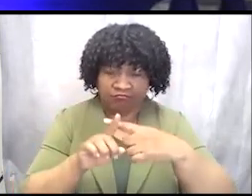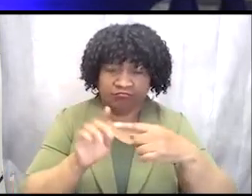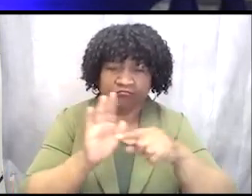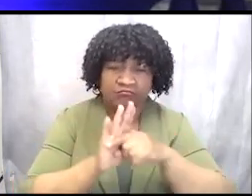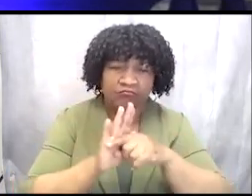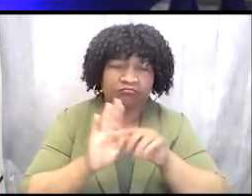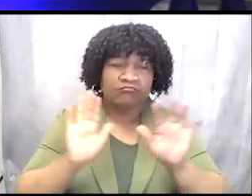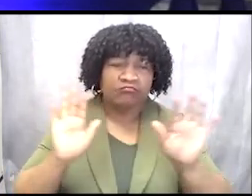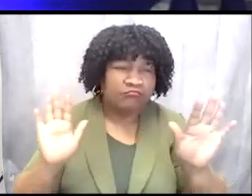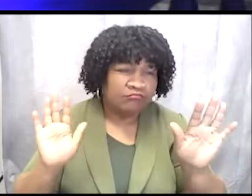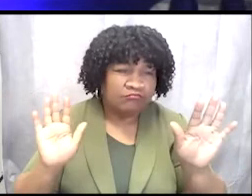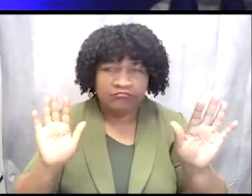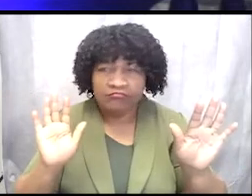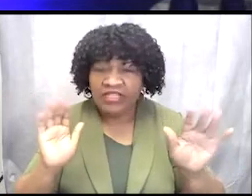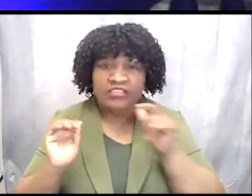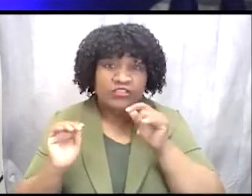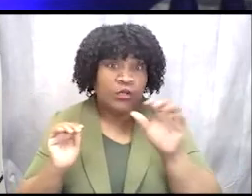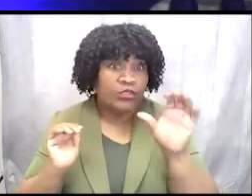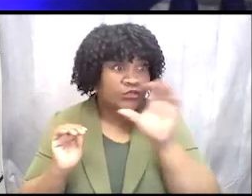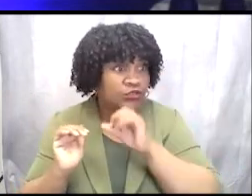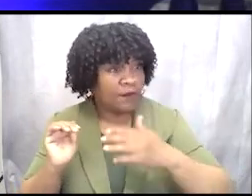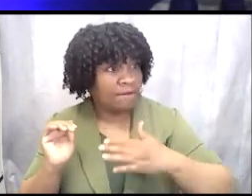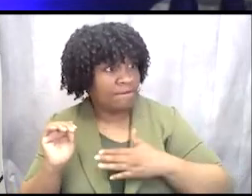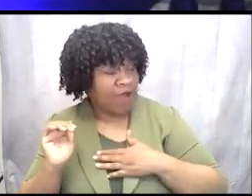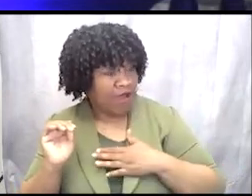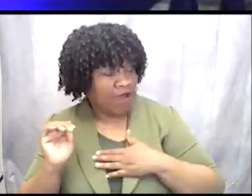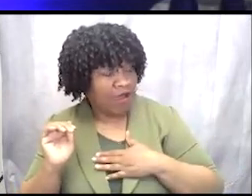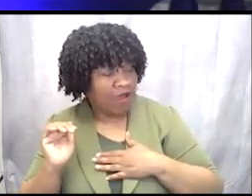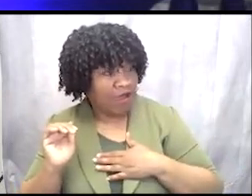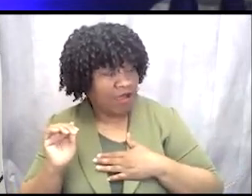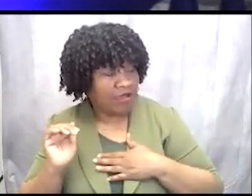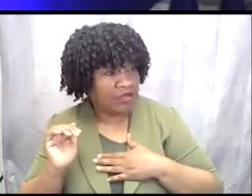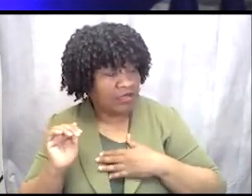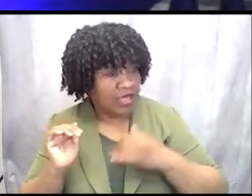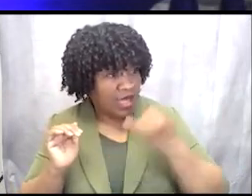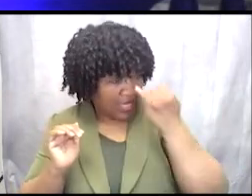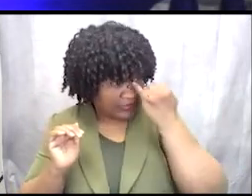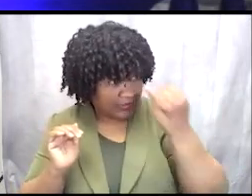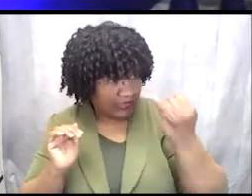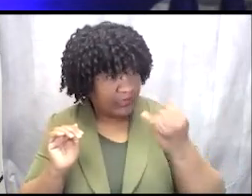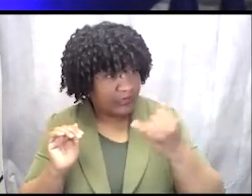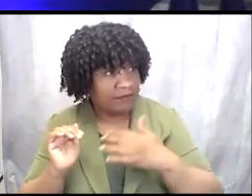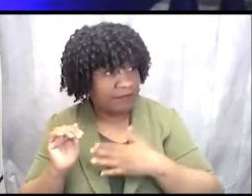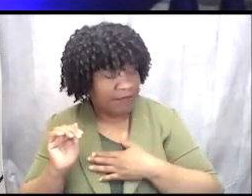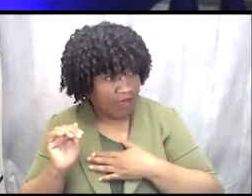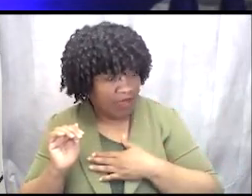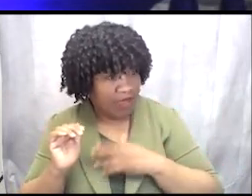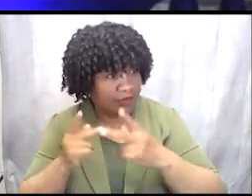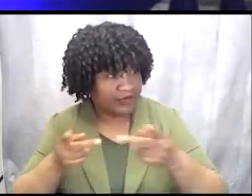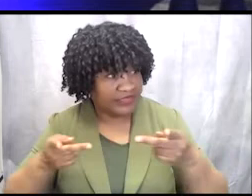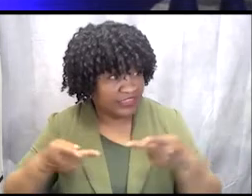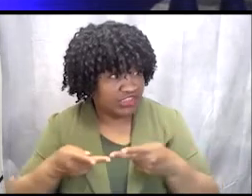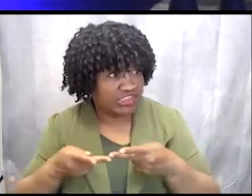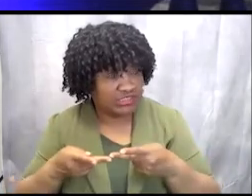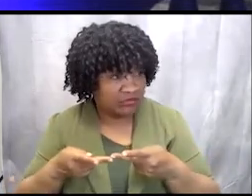and don't just assume that the position that I'm already taking is one that should be unchanged